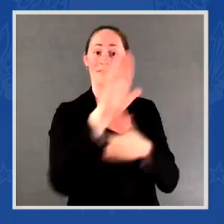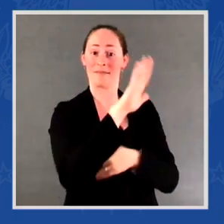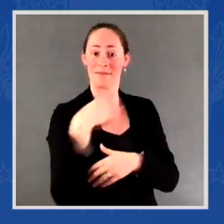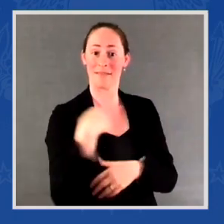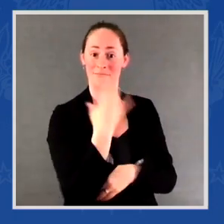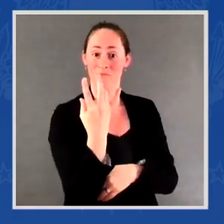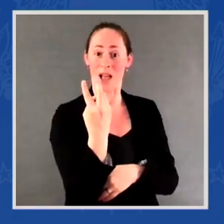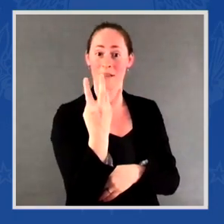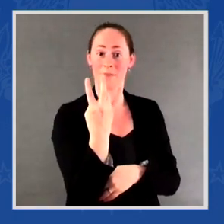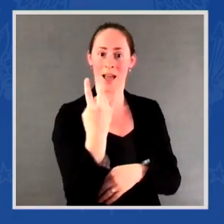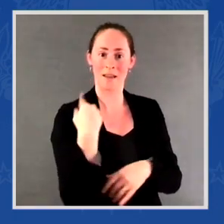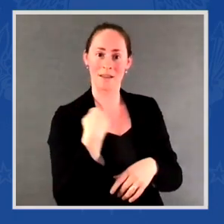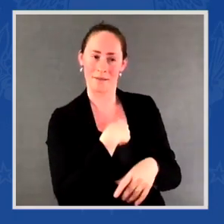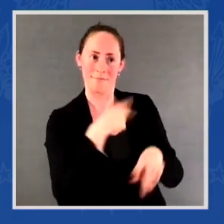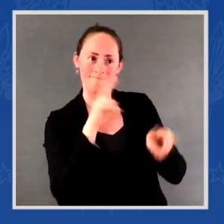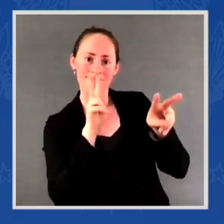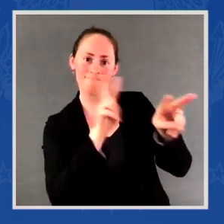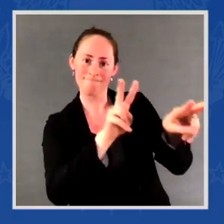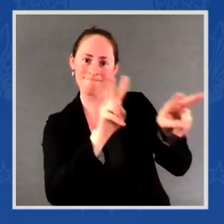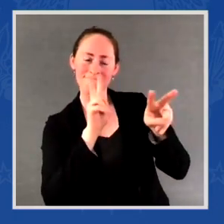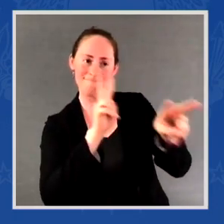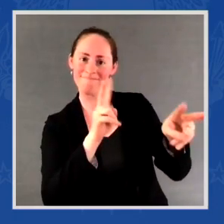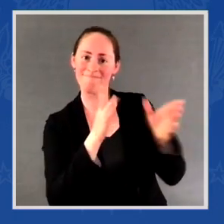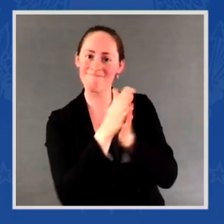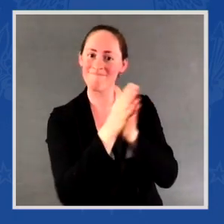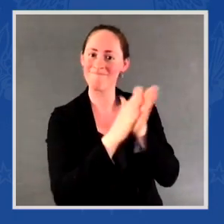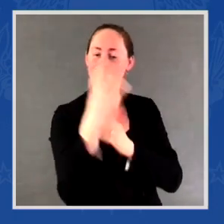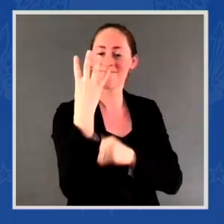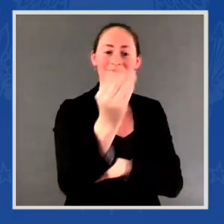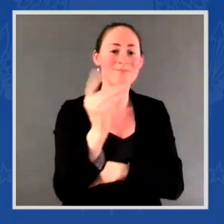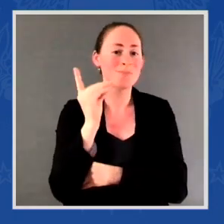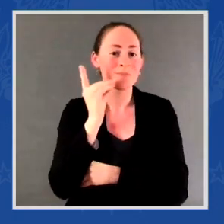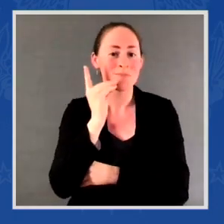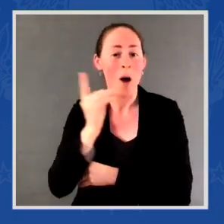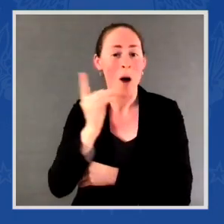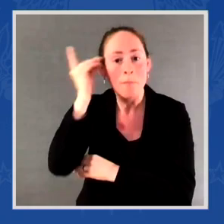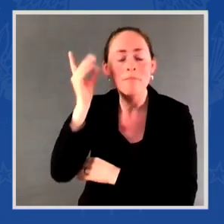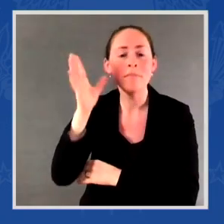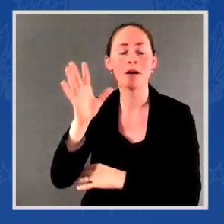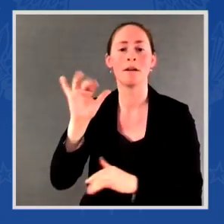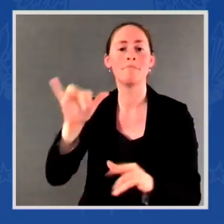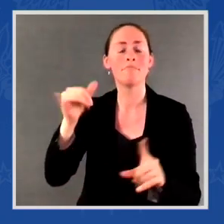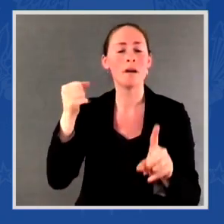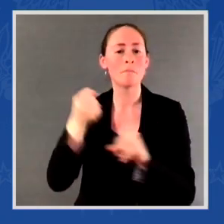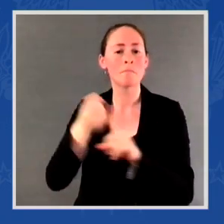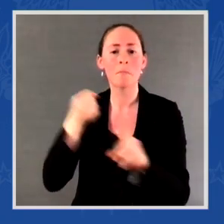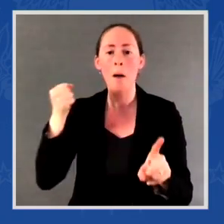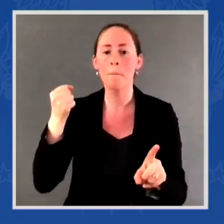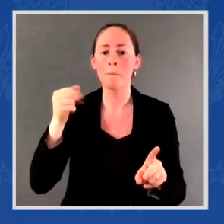when the news hit that Princeton University, like many campuses across our country, will be shifting to a virtual format.